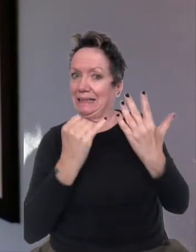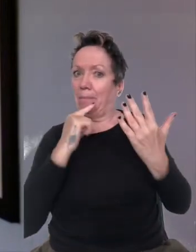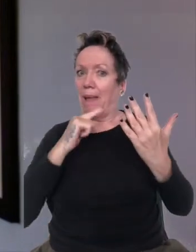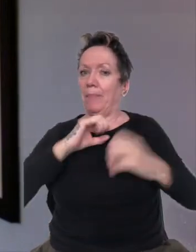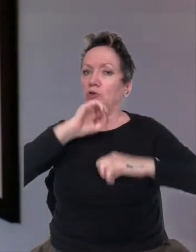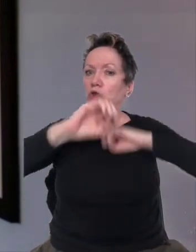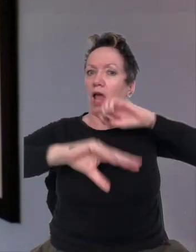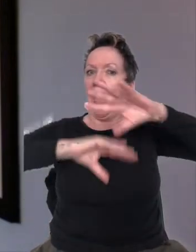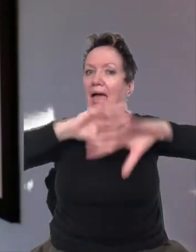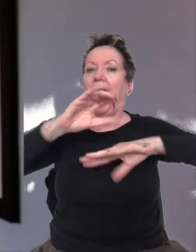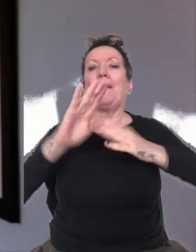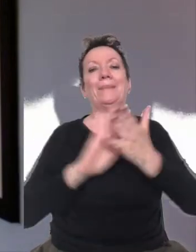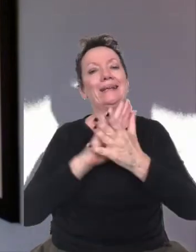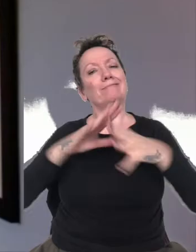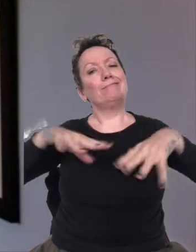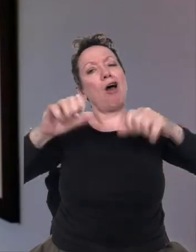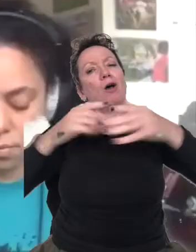work, so you can enjoy it too. Okay.